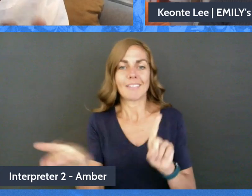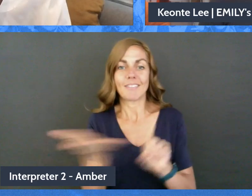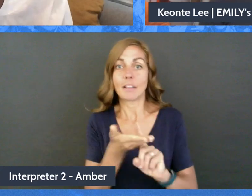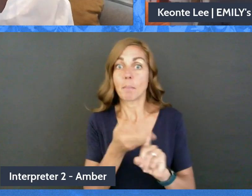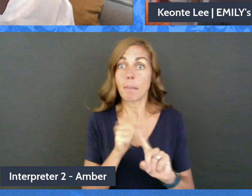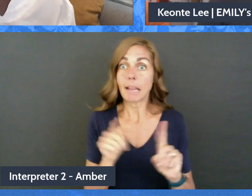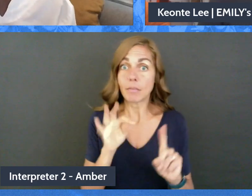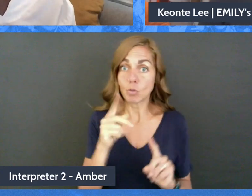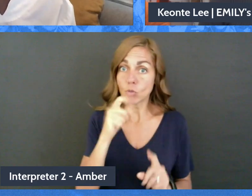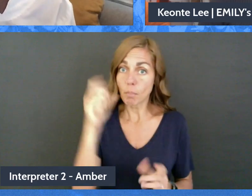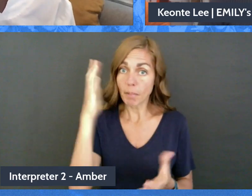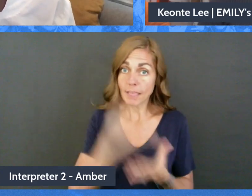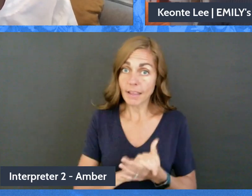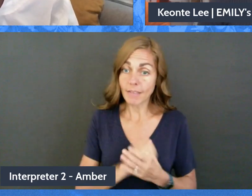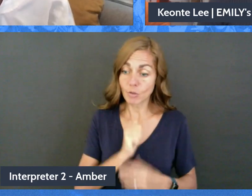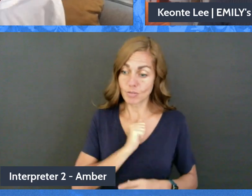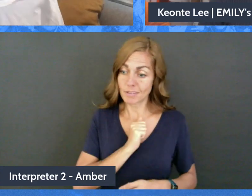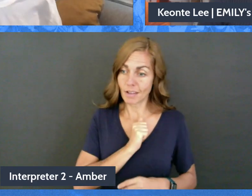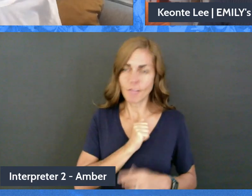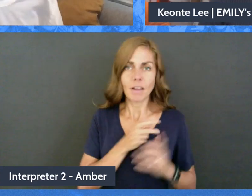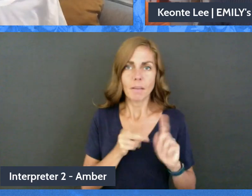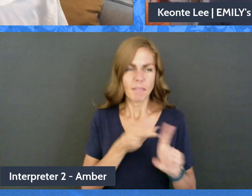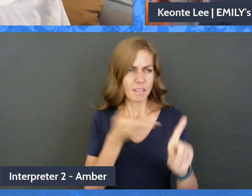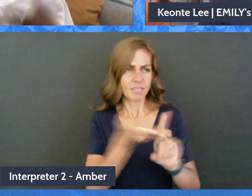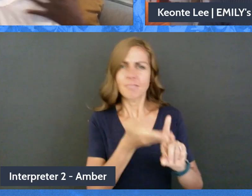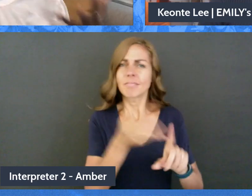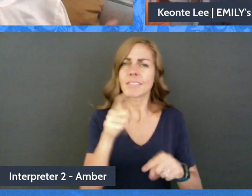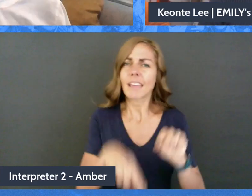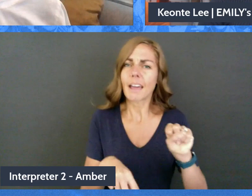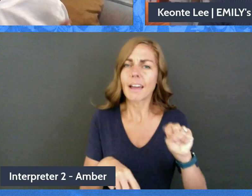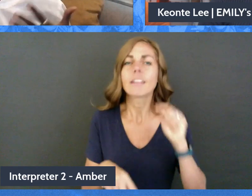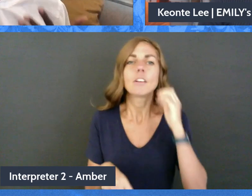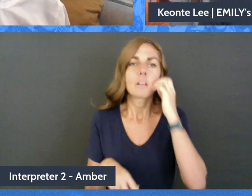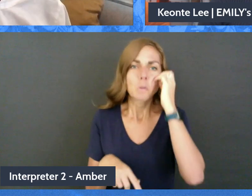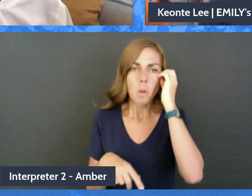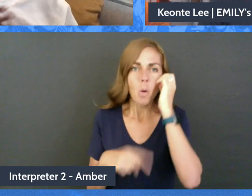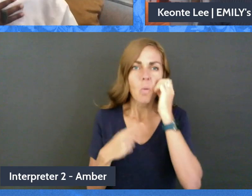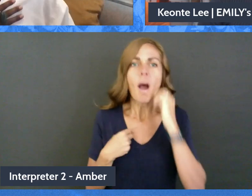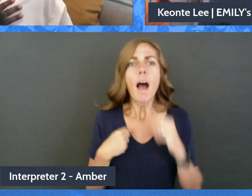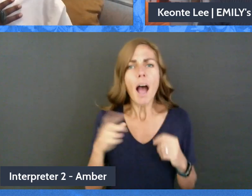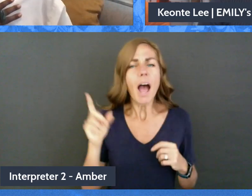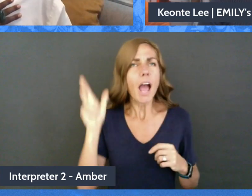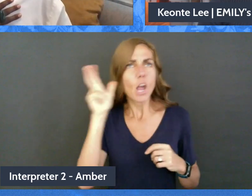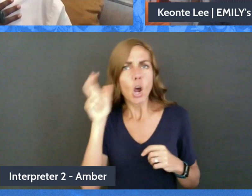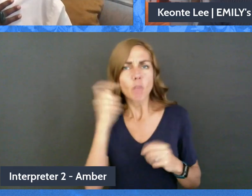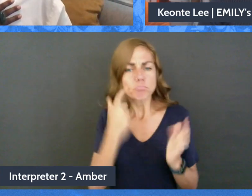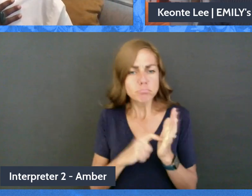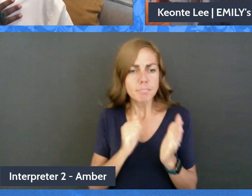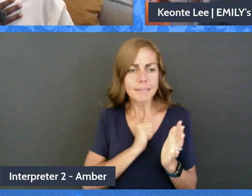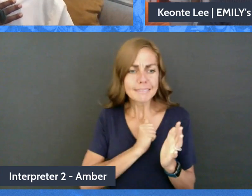you're not going to be very convincing. So I had to, I heard myself saying that and I tried to check in and say,